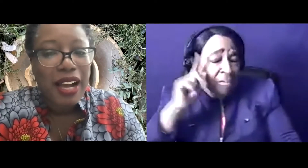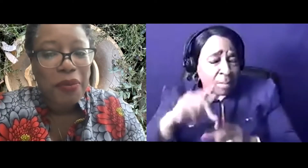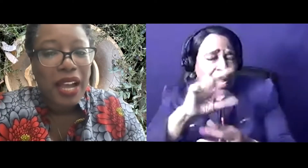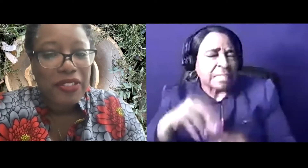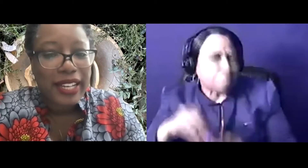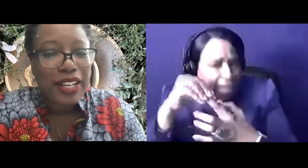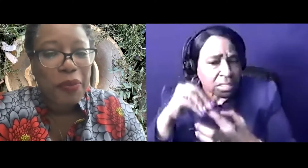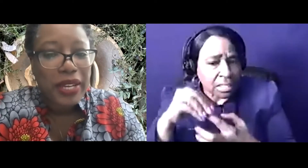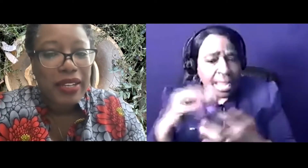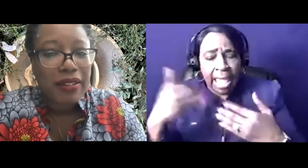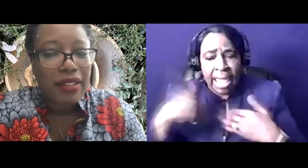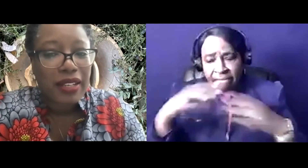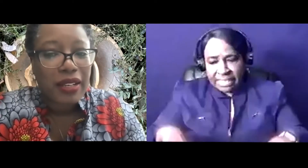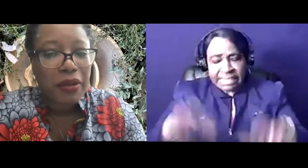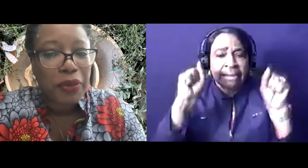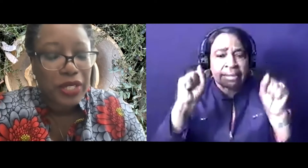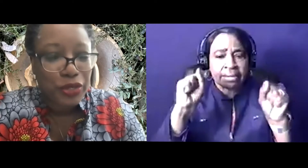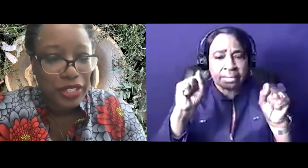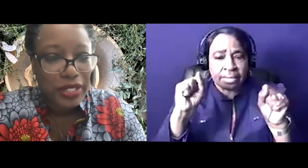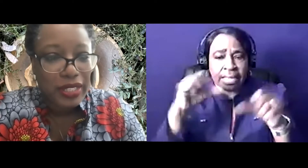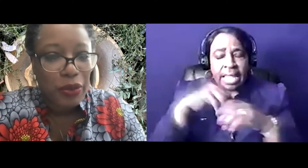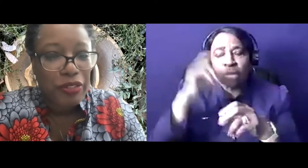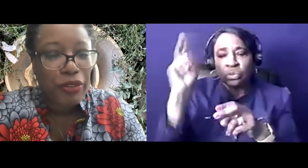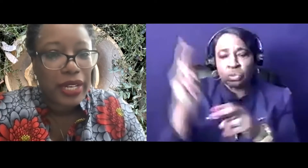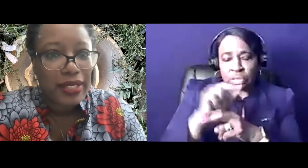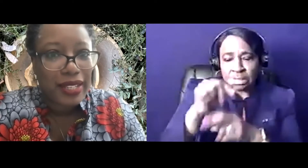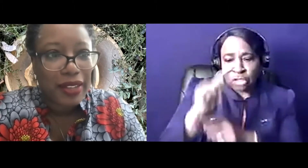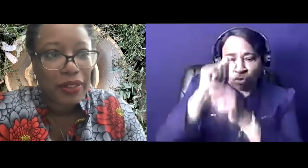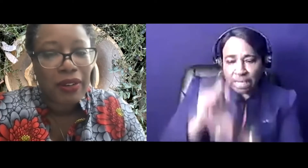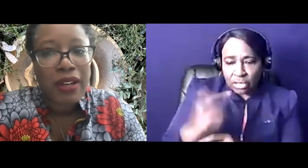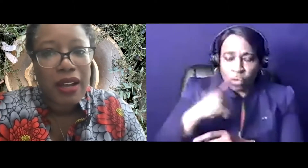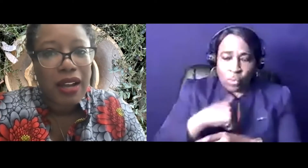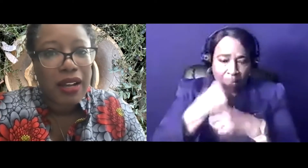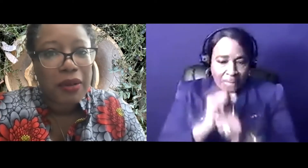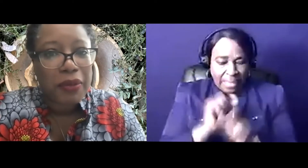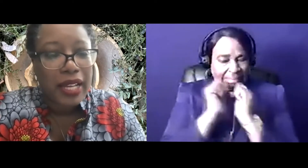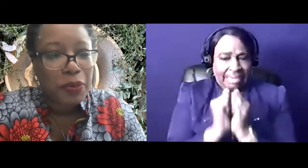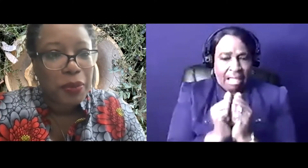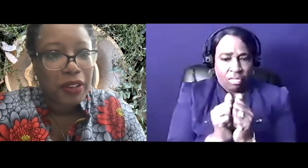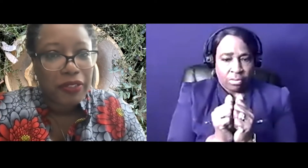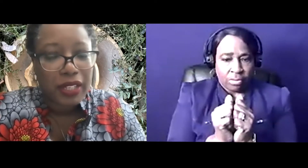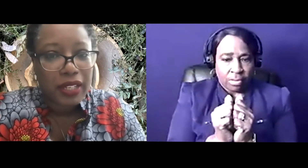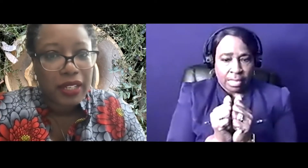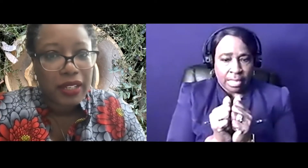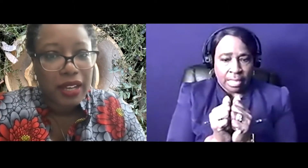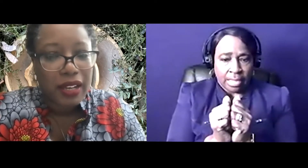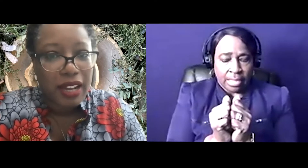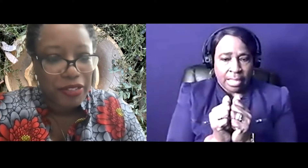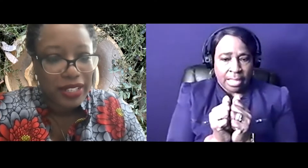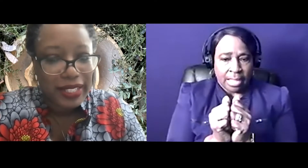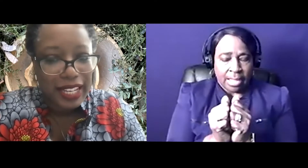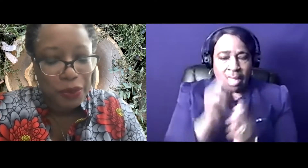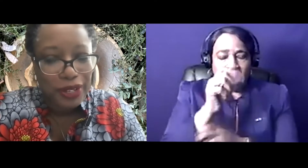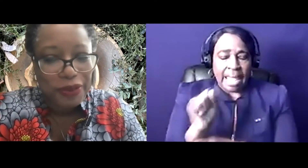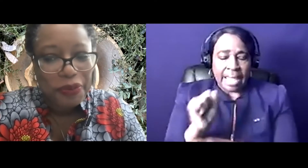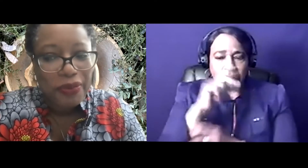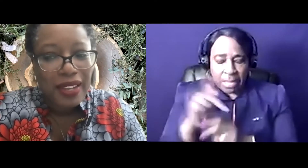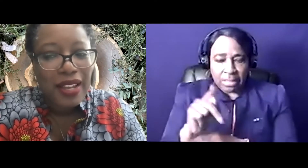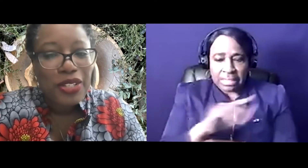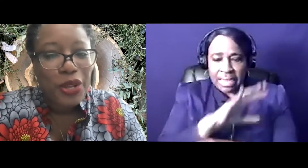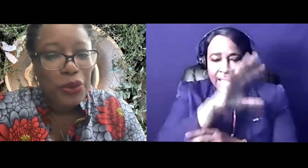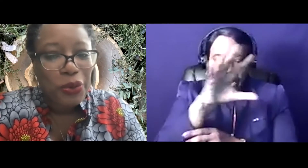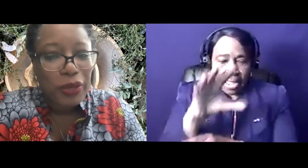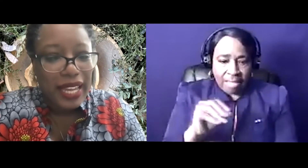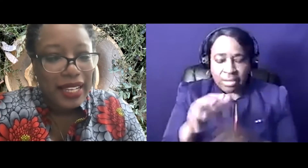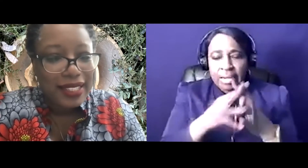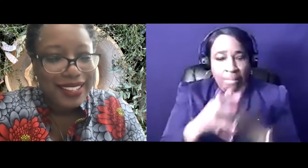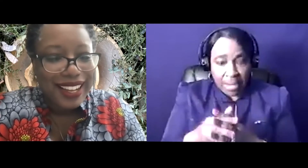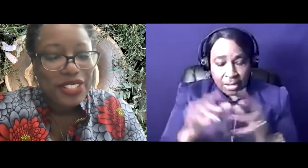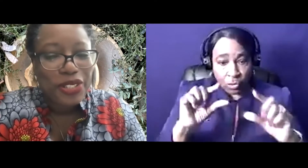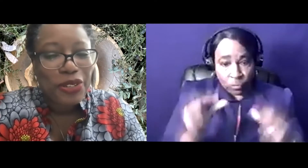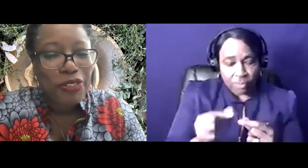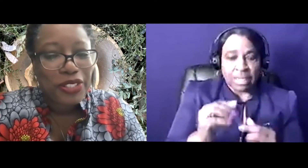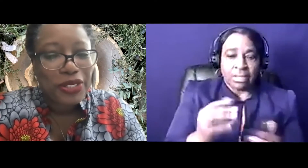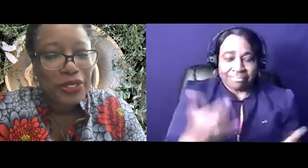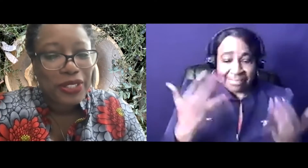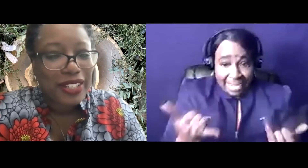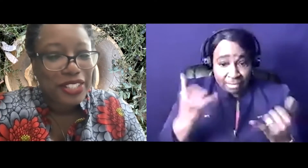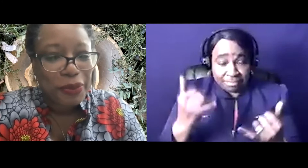have taken up in the music traditions that we've created together, as people who have a African diaspora. So, with that, I'll turn it over to Dr. Jabir.